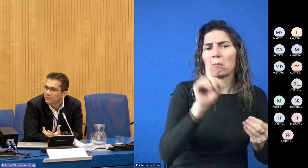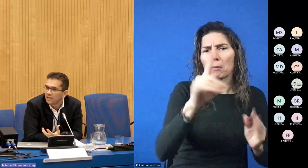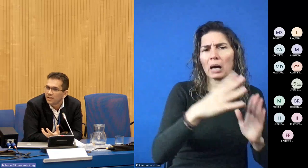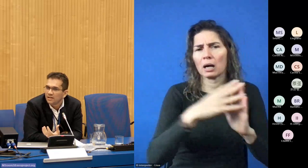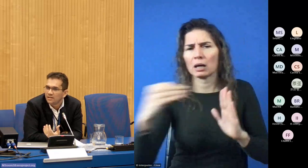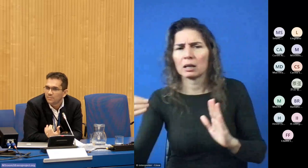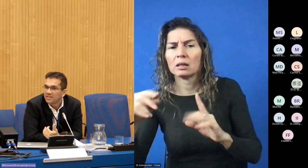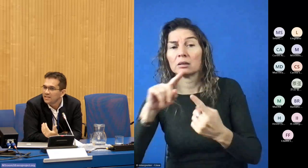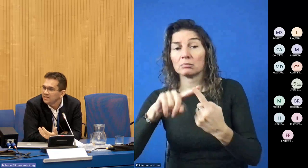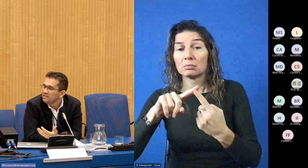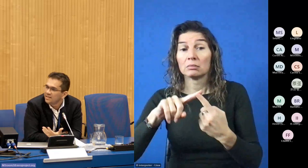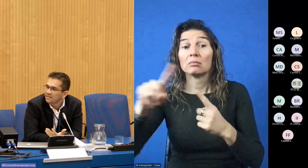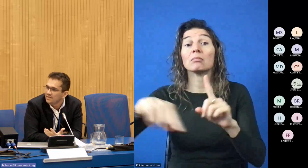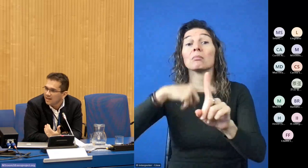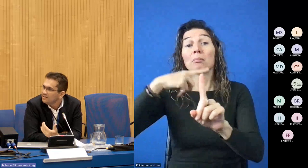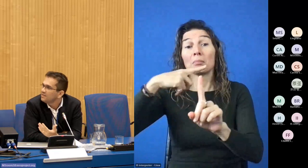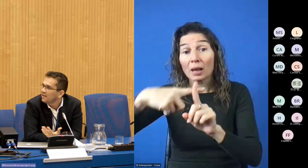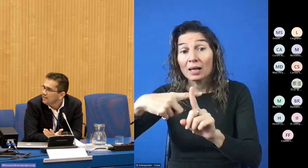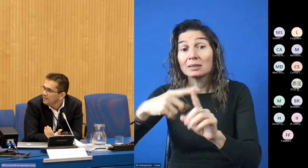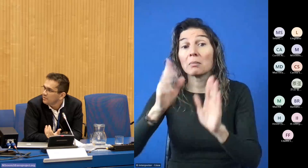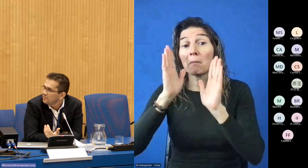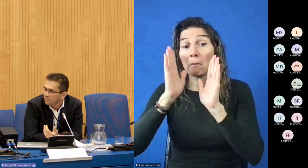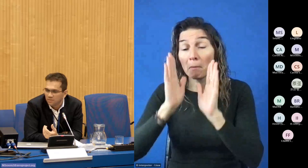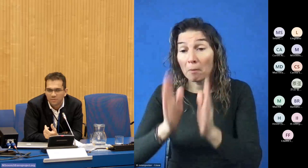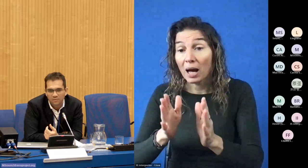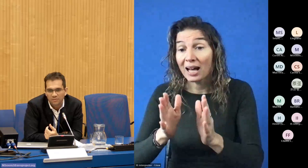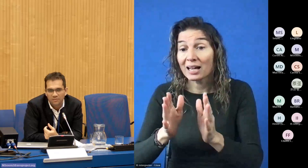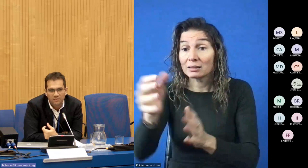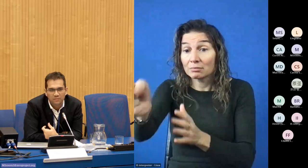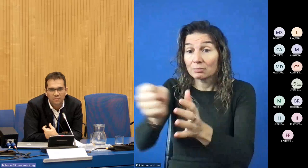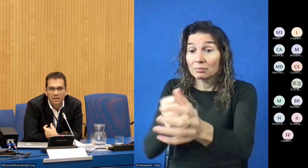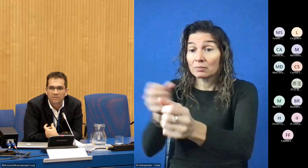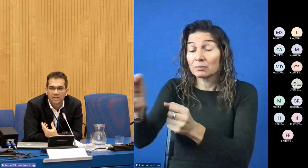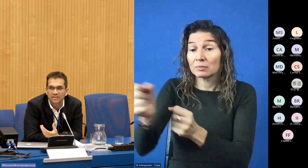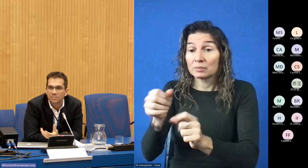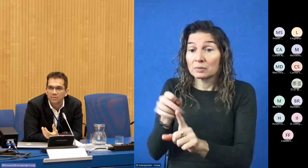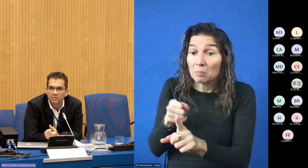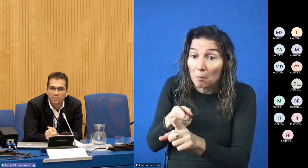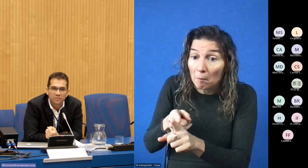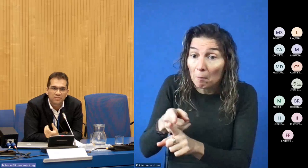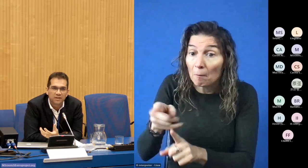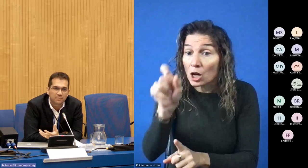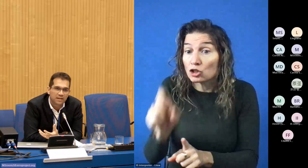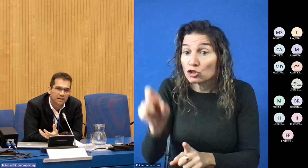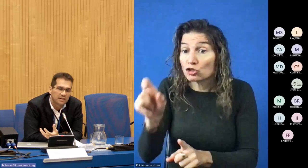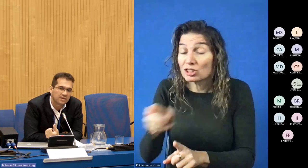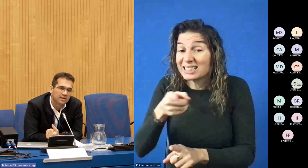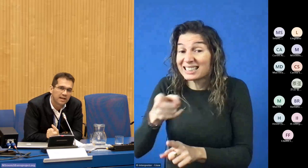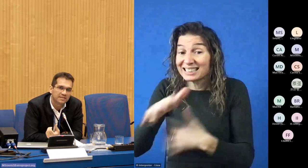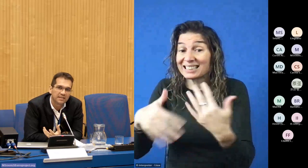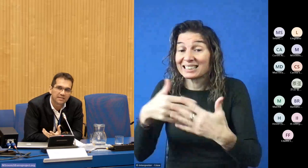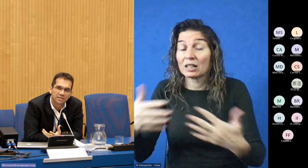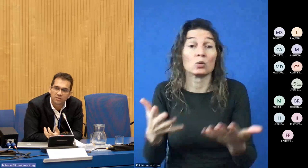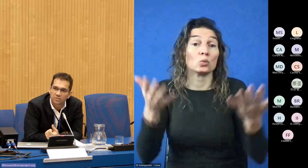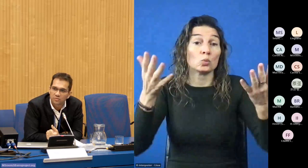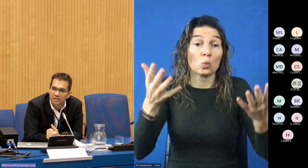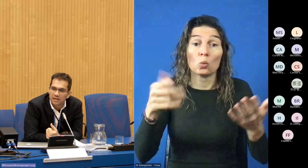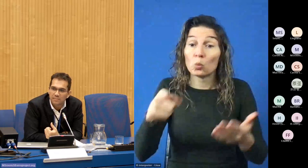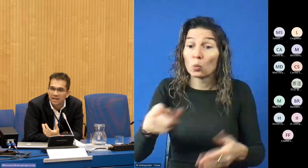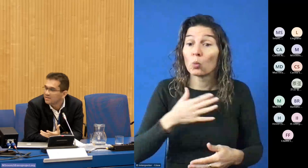of specialists in sign language, so for example, if you develop and extend the solution to American